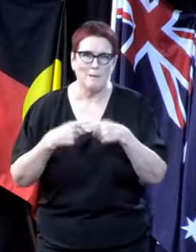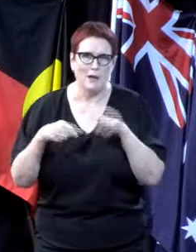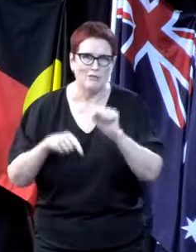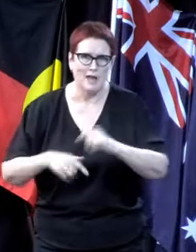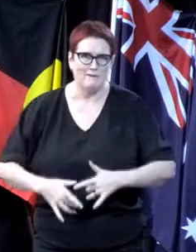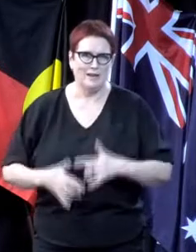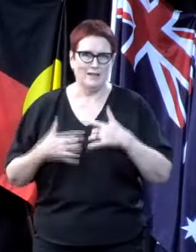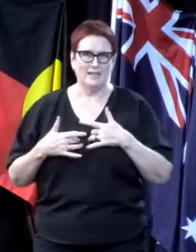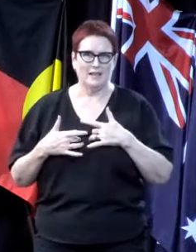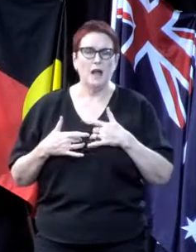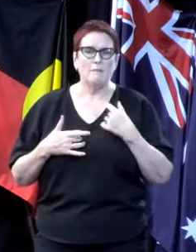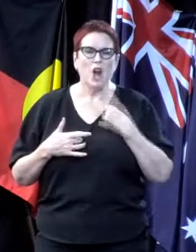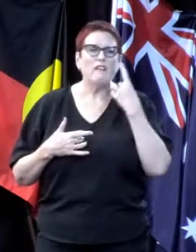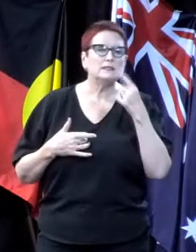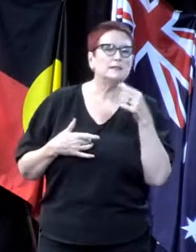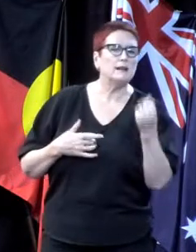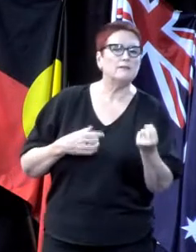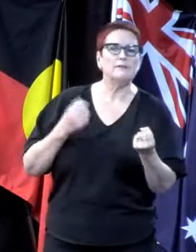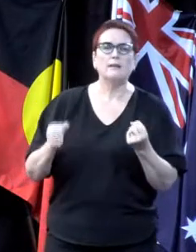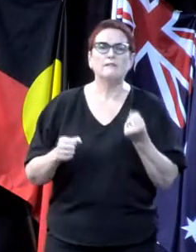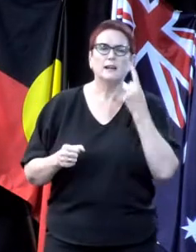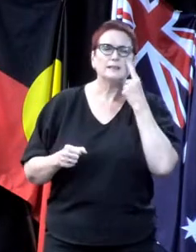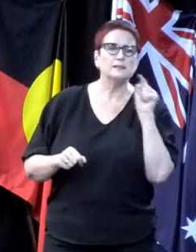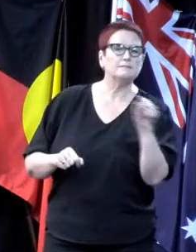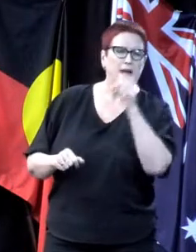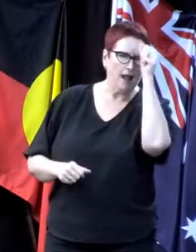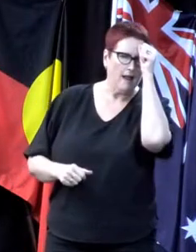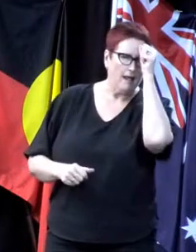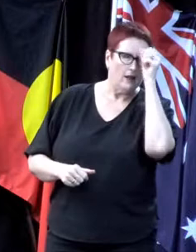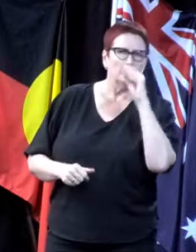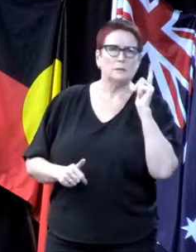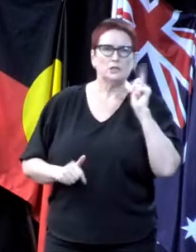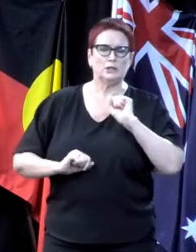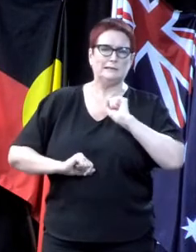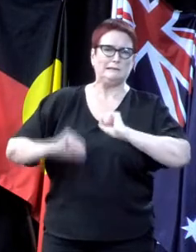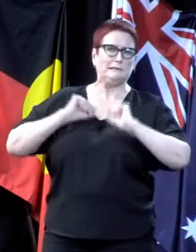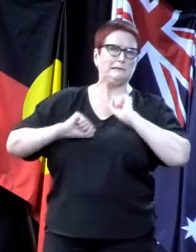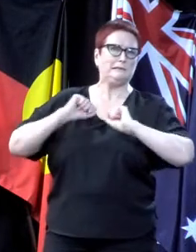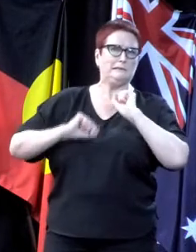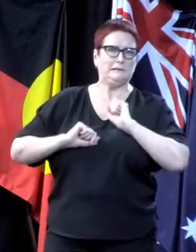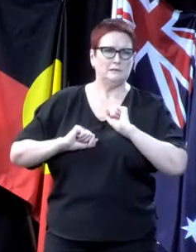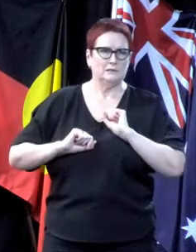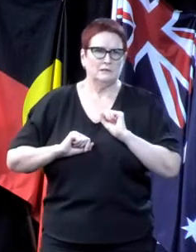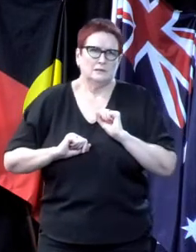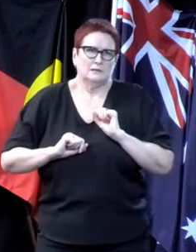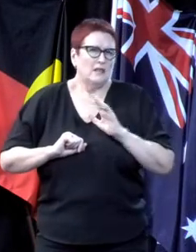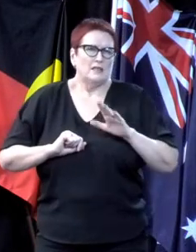Observed practice would suggest that, yes, there are teachers that are resisting diversity in their classrooms.